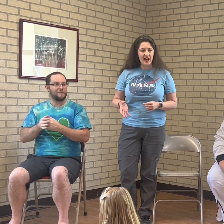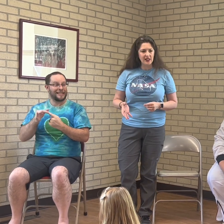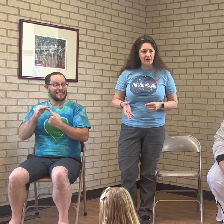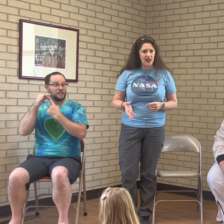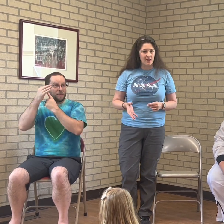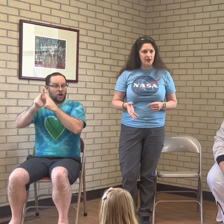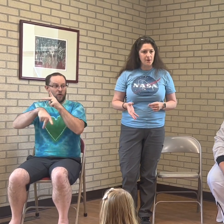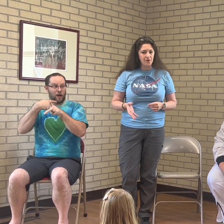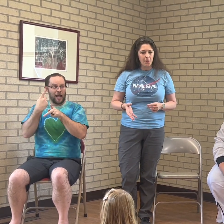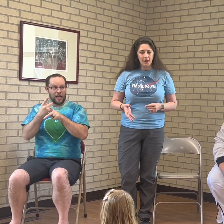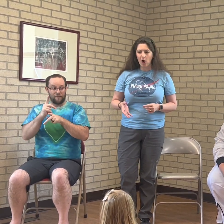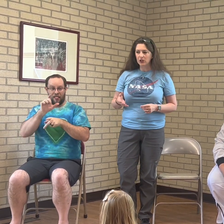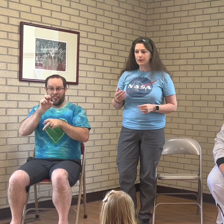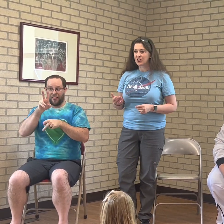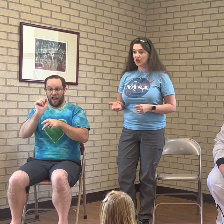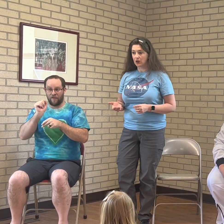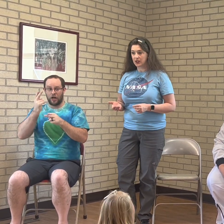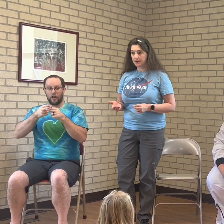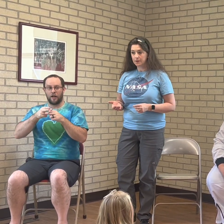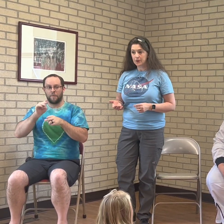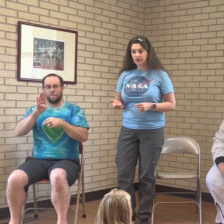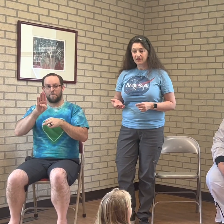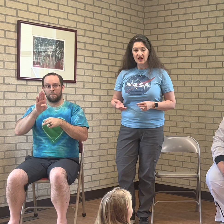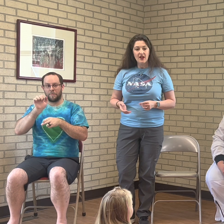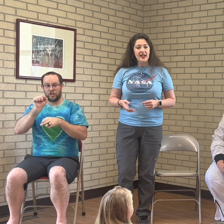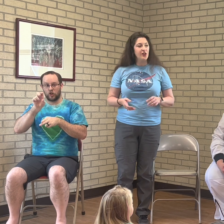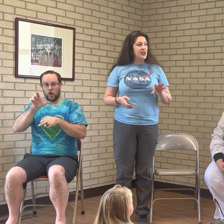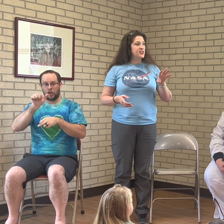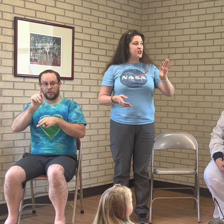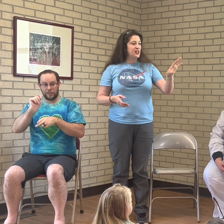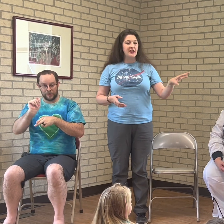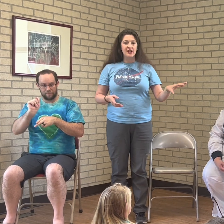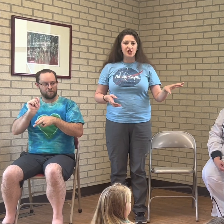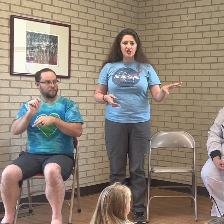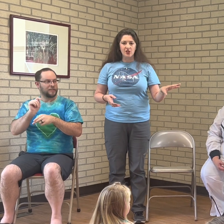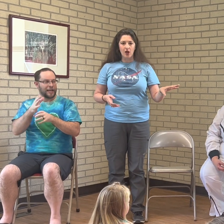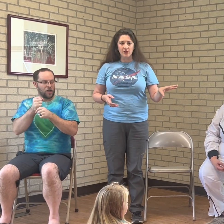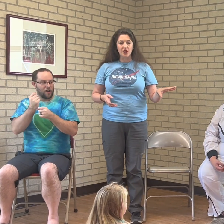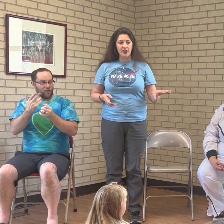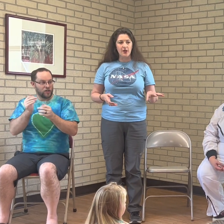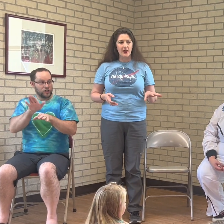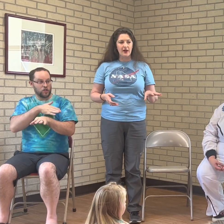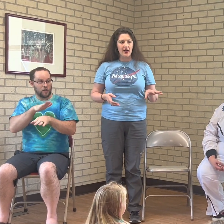kind of lava called basalt. You guys, did you guys catch in the song where it's talking about